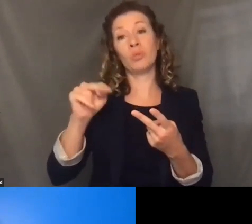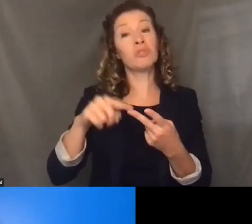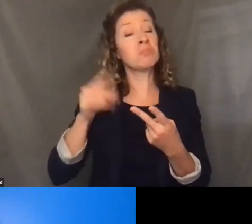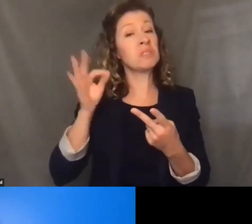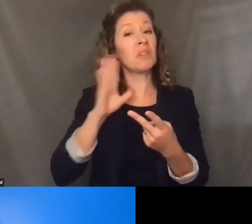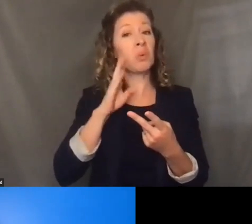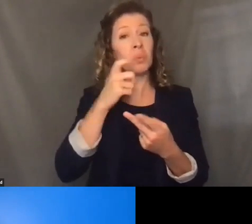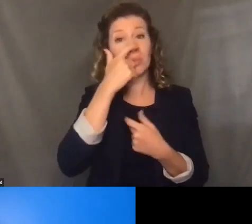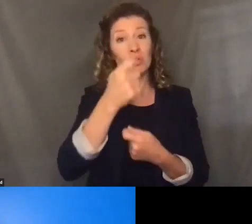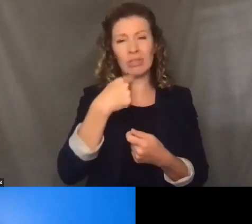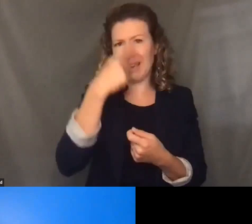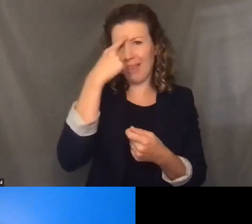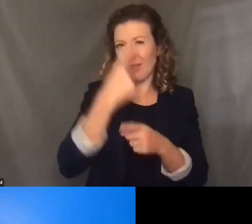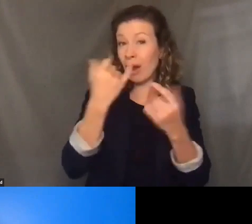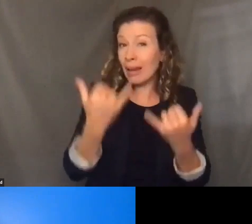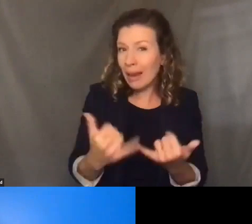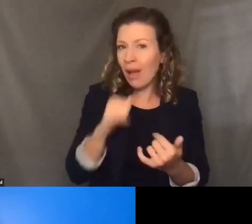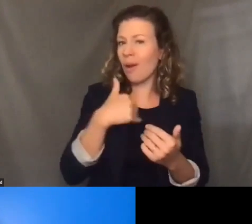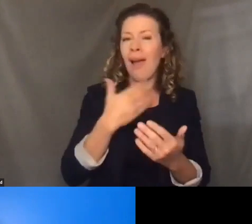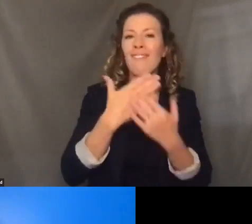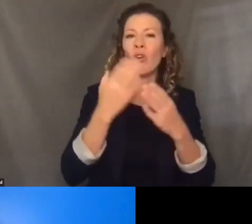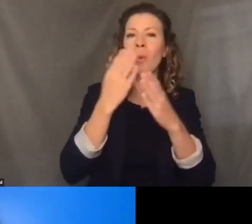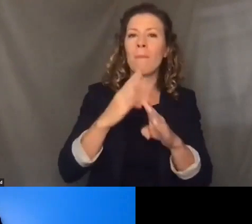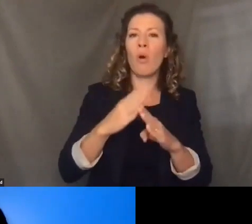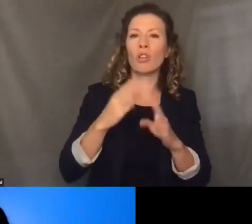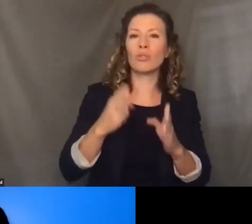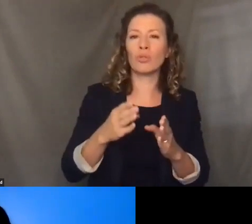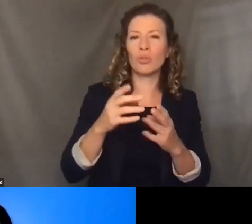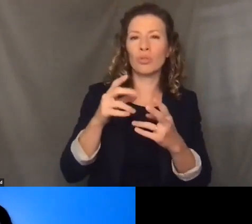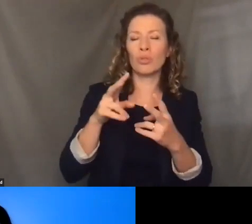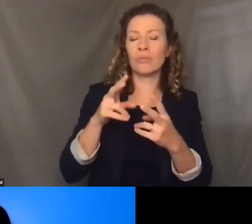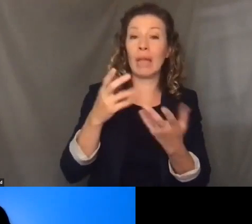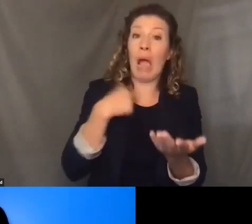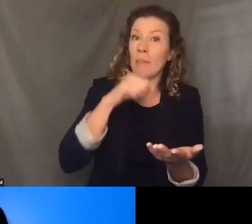there is now a good parser at least i haven't i'm not aware of the georgian